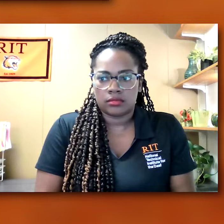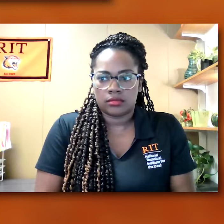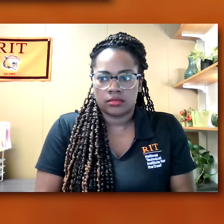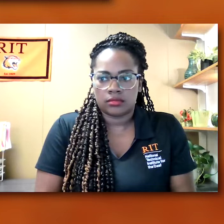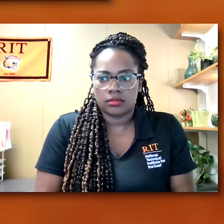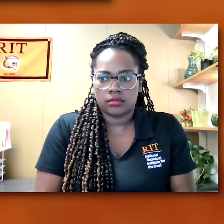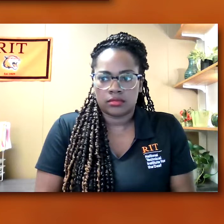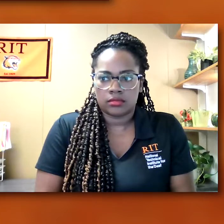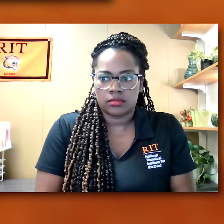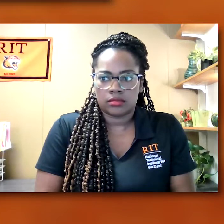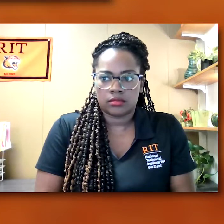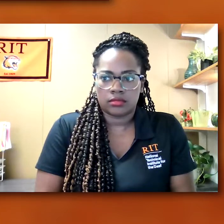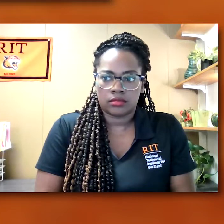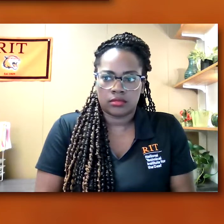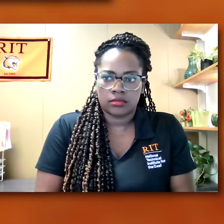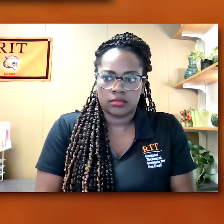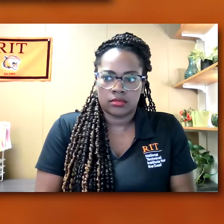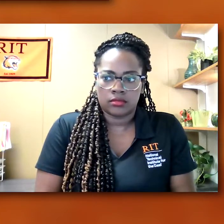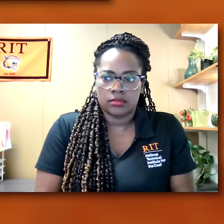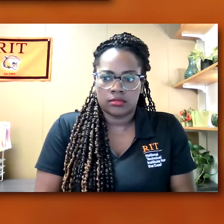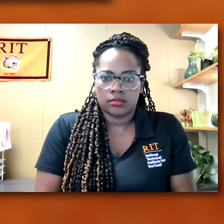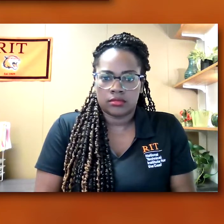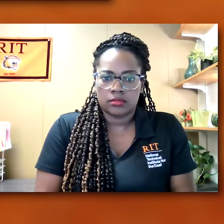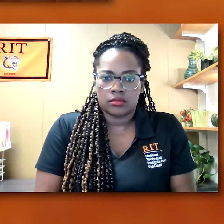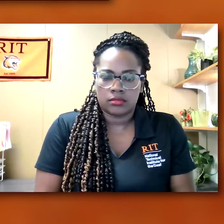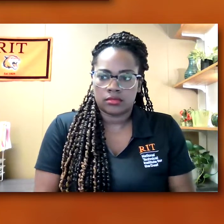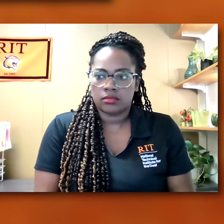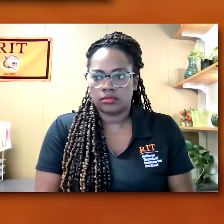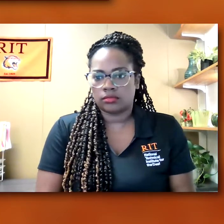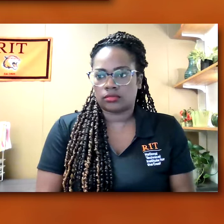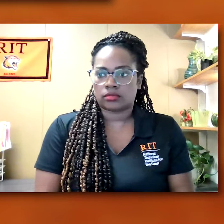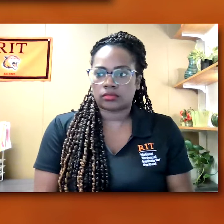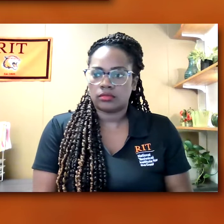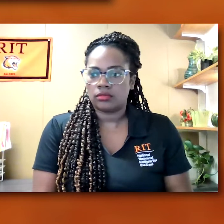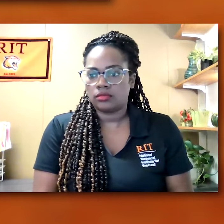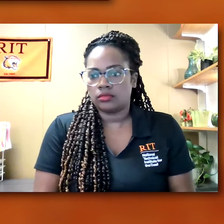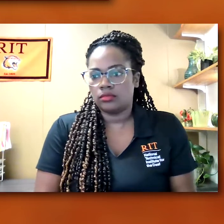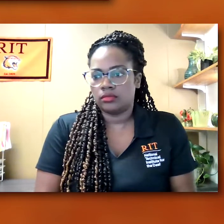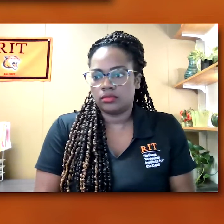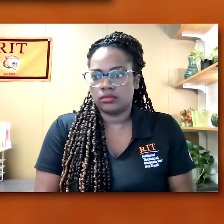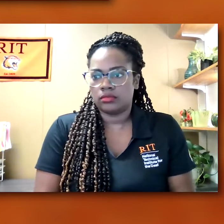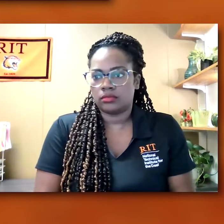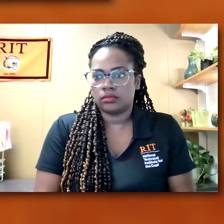once it hits the floor, the friction in between here will help just reduce the landing of the fall and the egg won't break. Quite simple.